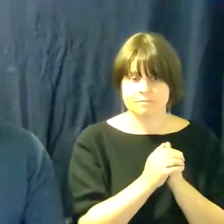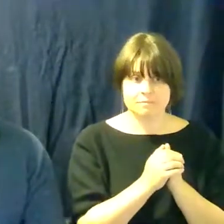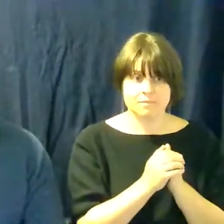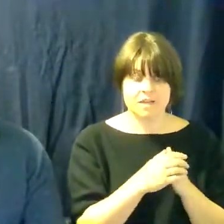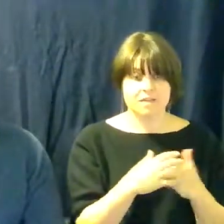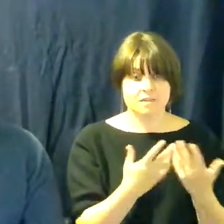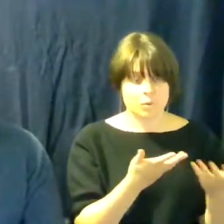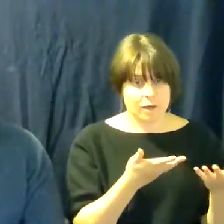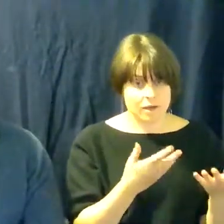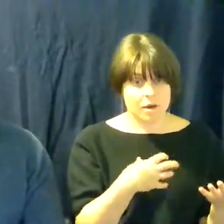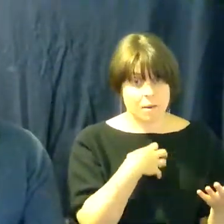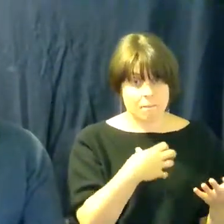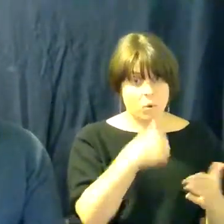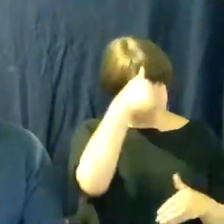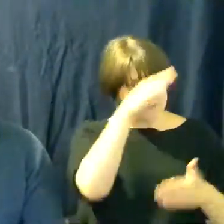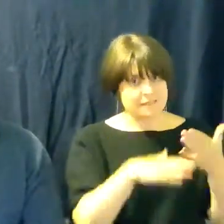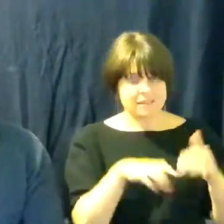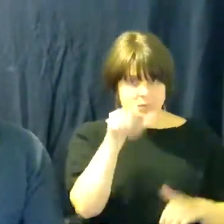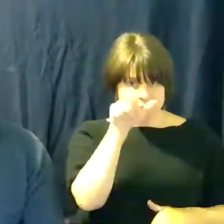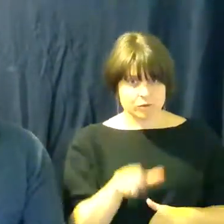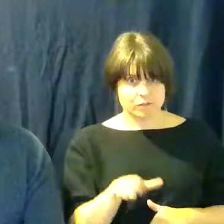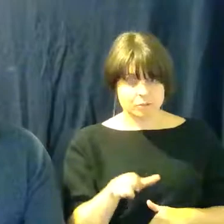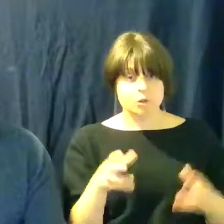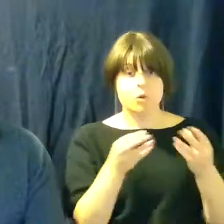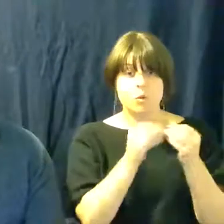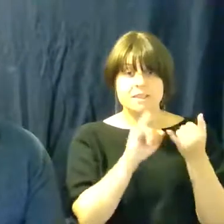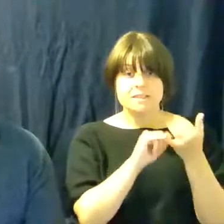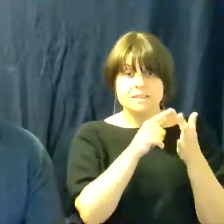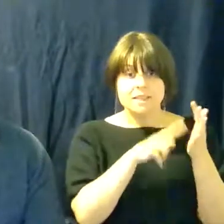program peer mentoring is a process